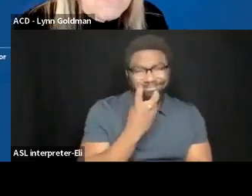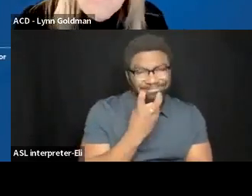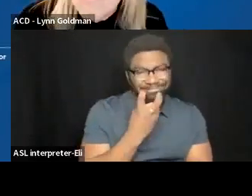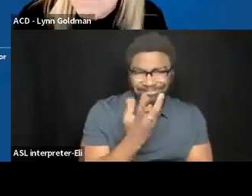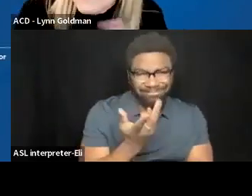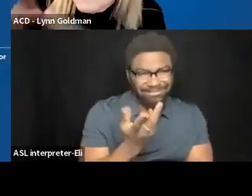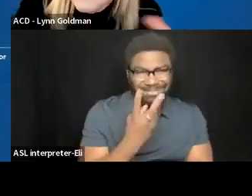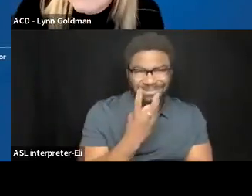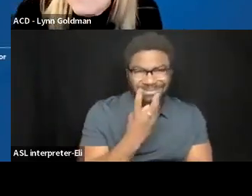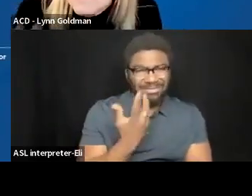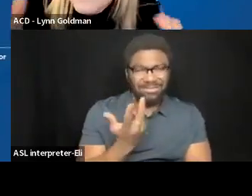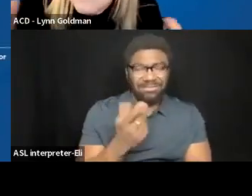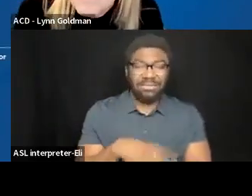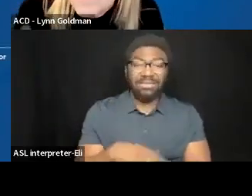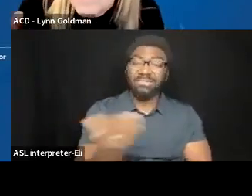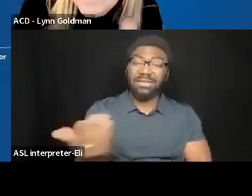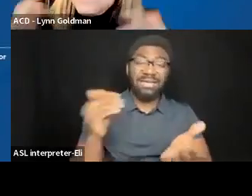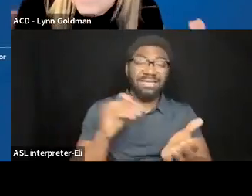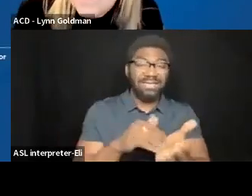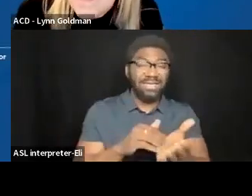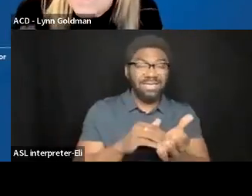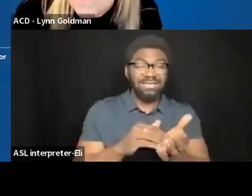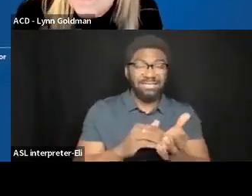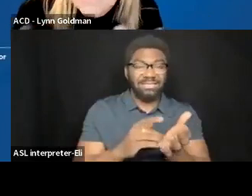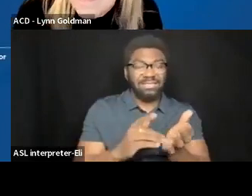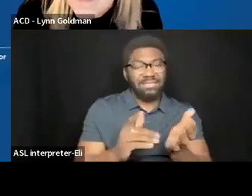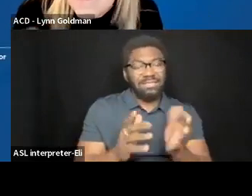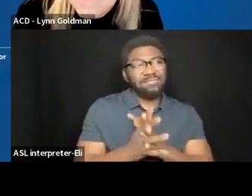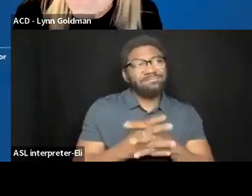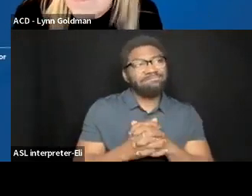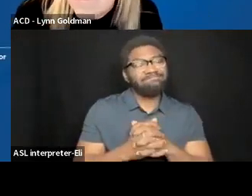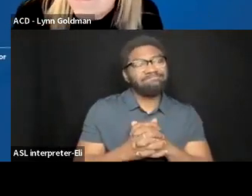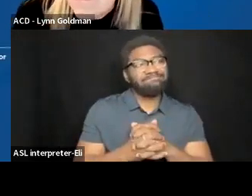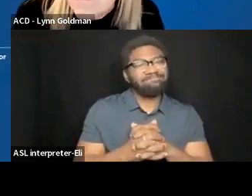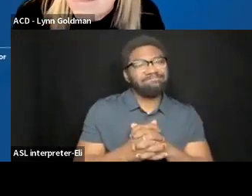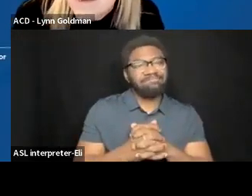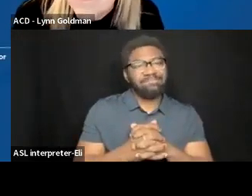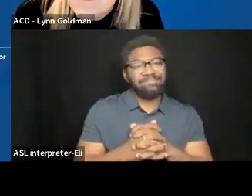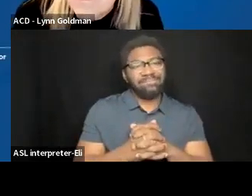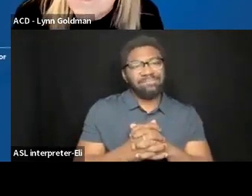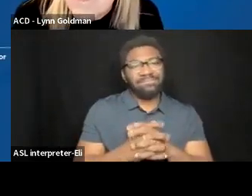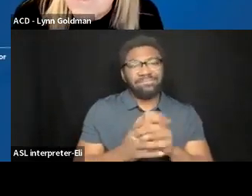And so, again, to just be a little -- I mean, I have ideas about places where one could do this,